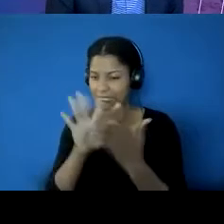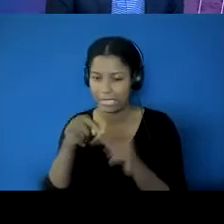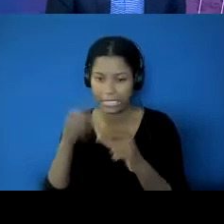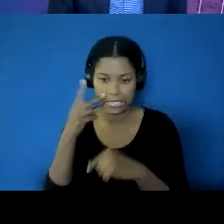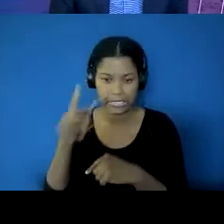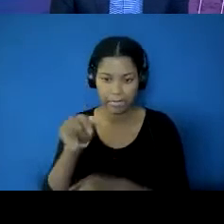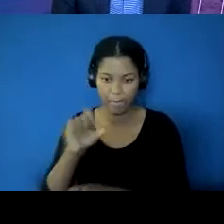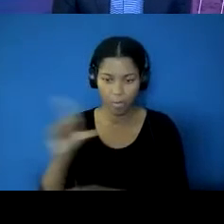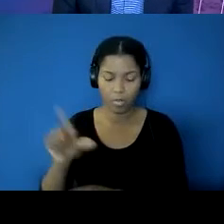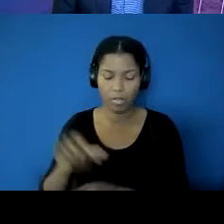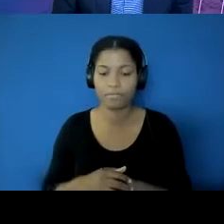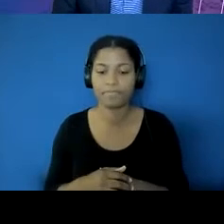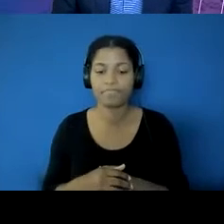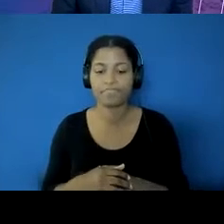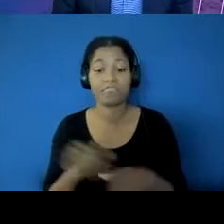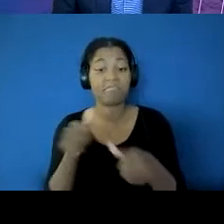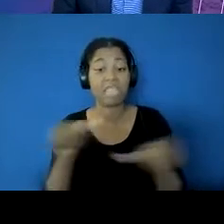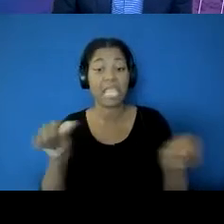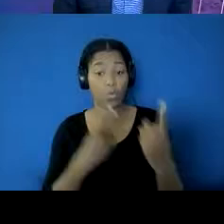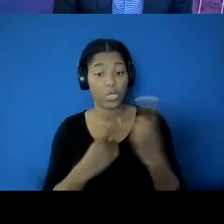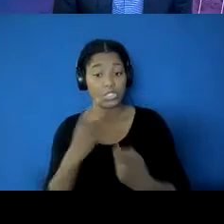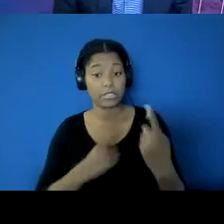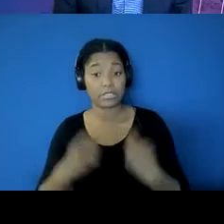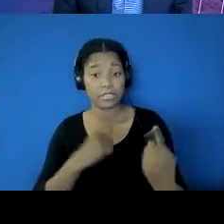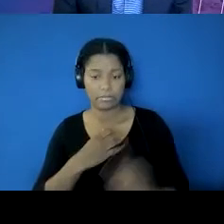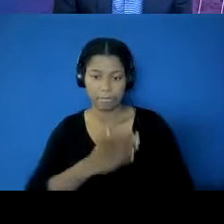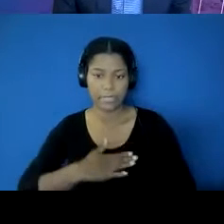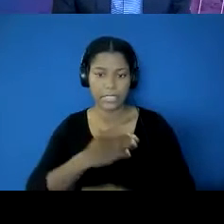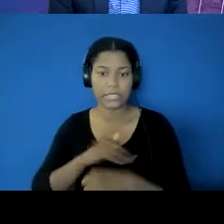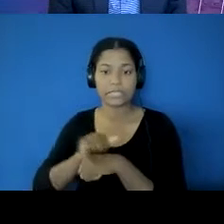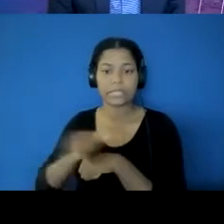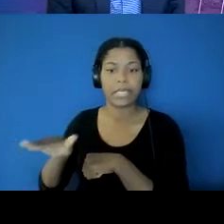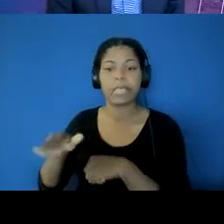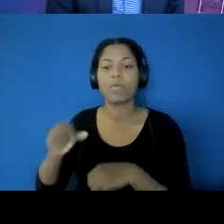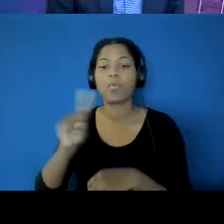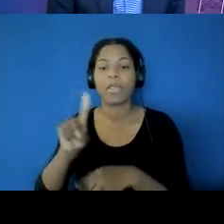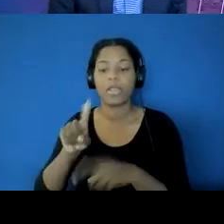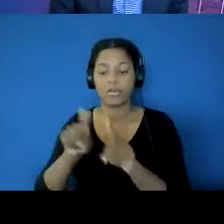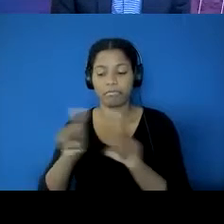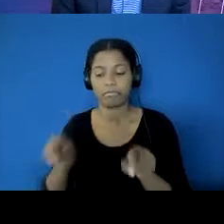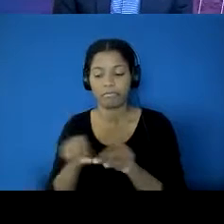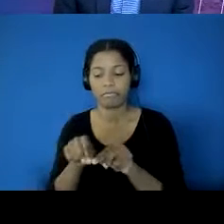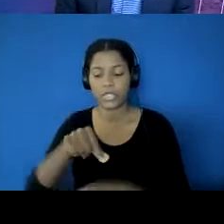If you have questions during this session, we ask that you submit them using the Q&A function at the bottom of your screen.